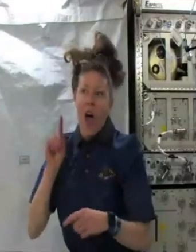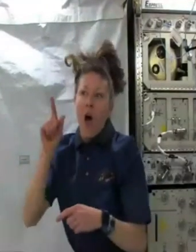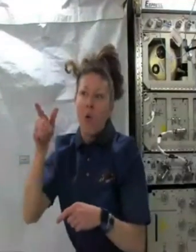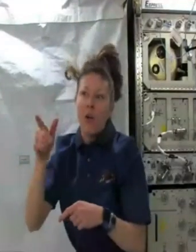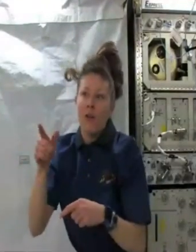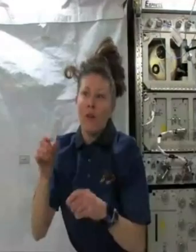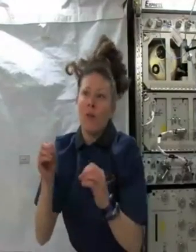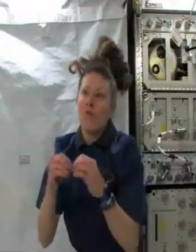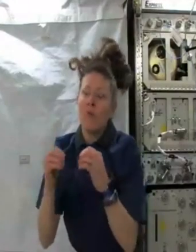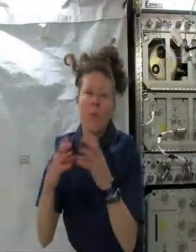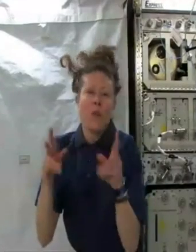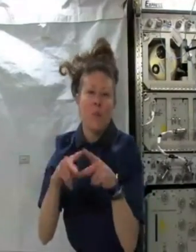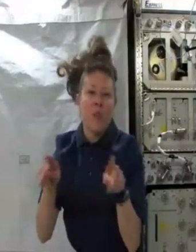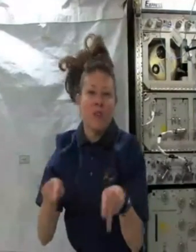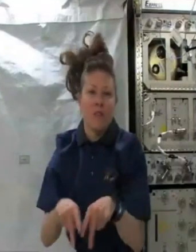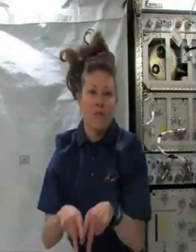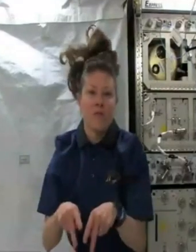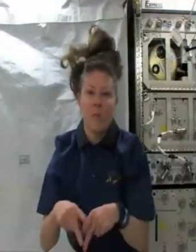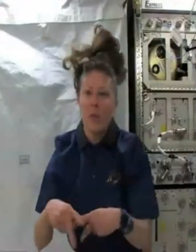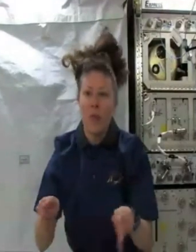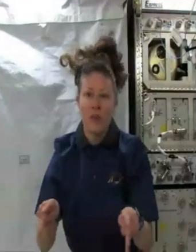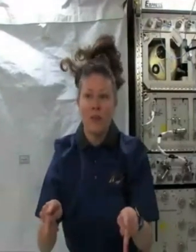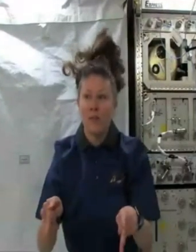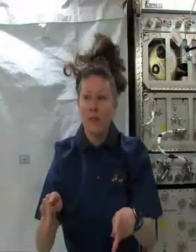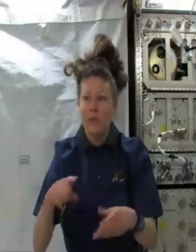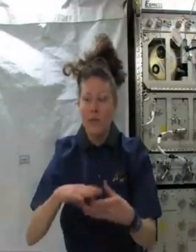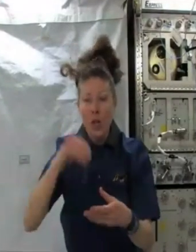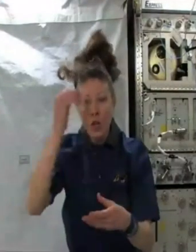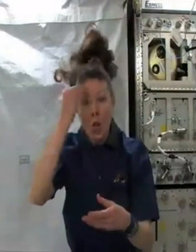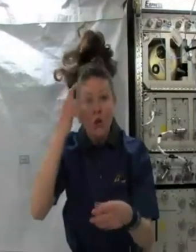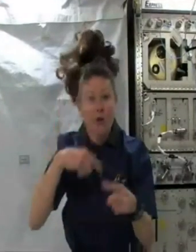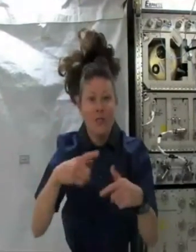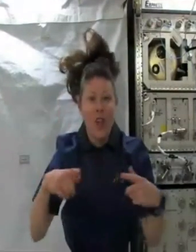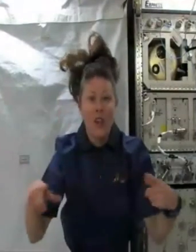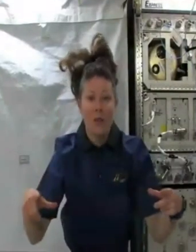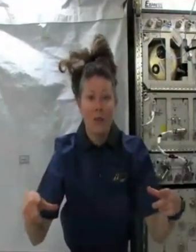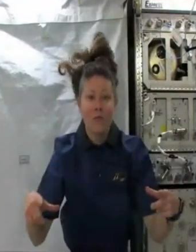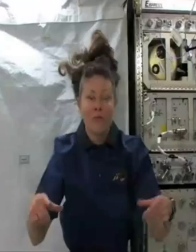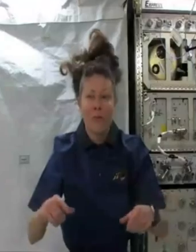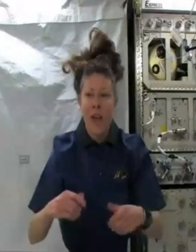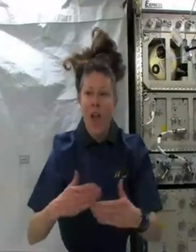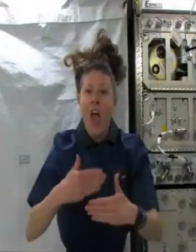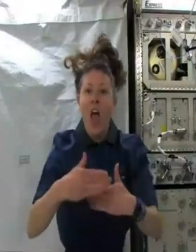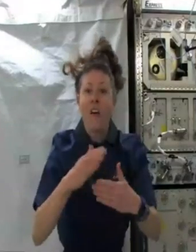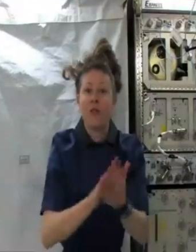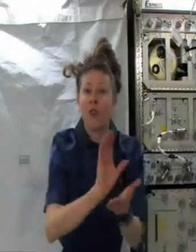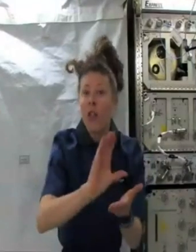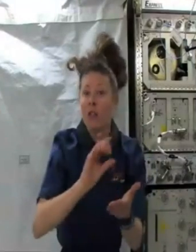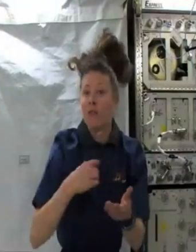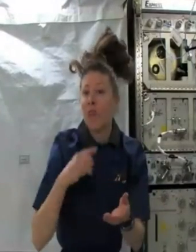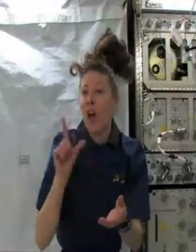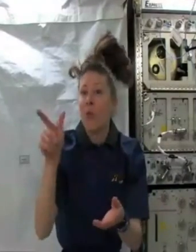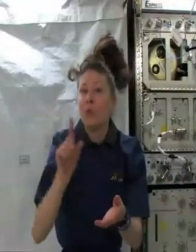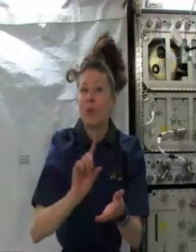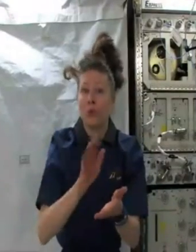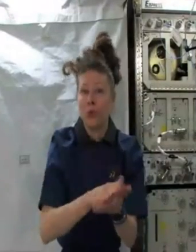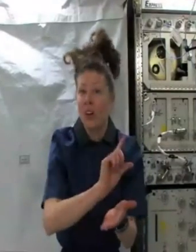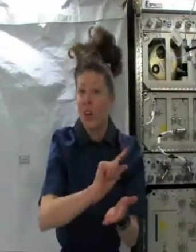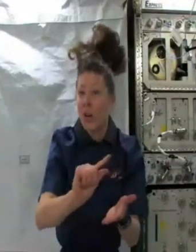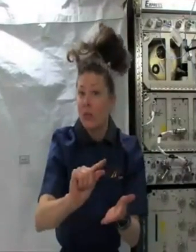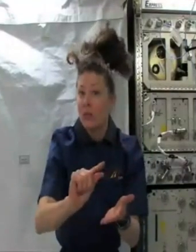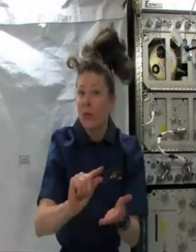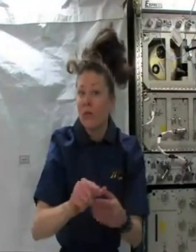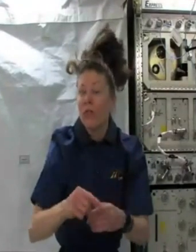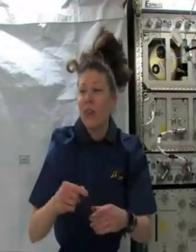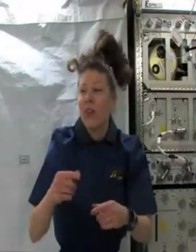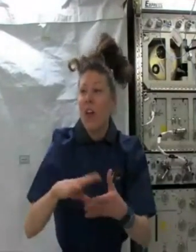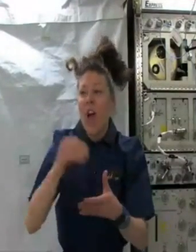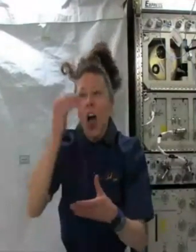I went to more places to learn sign language. After college, I went to graduate school.